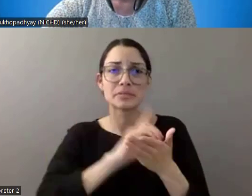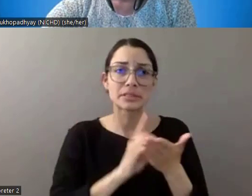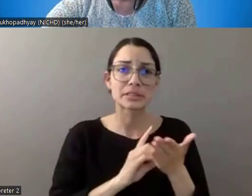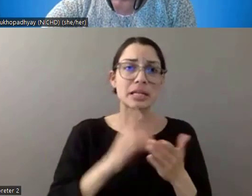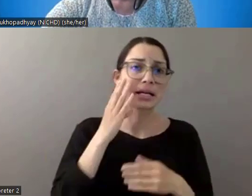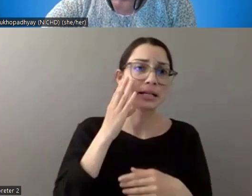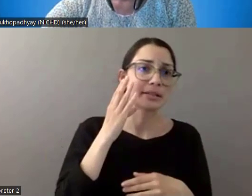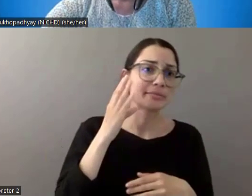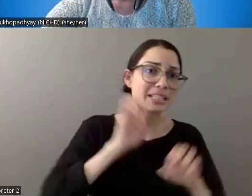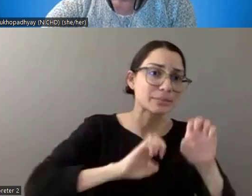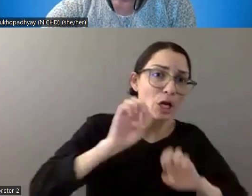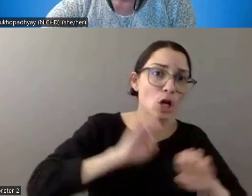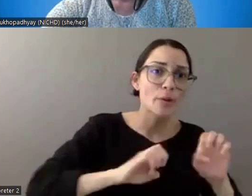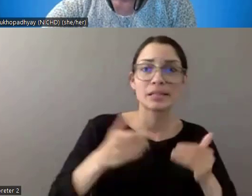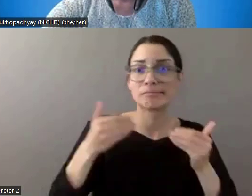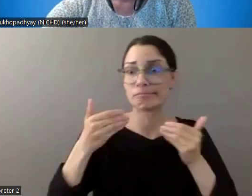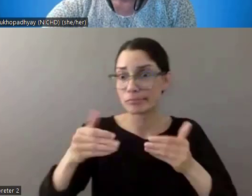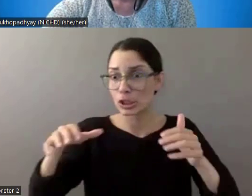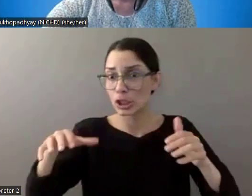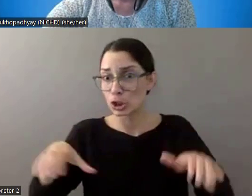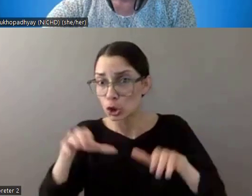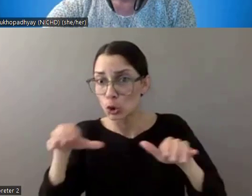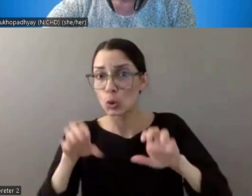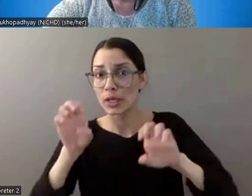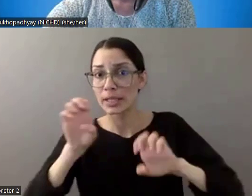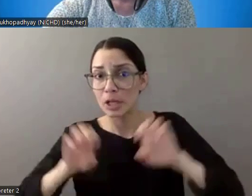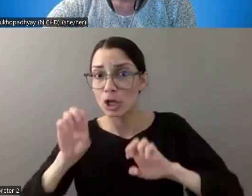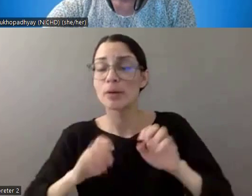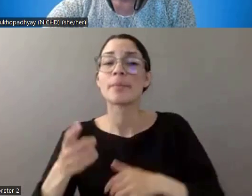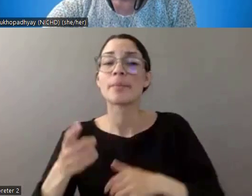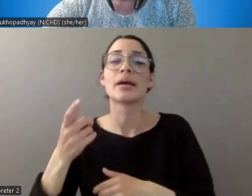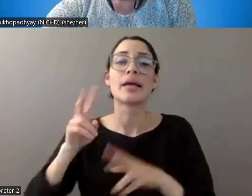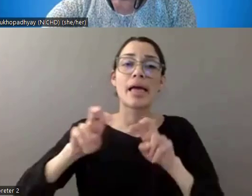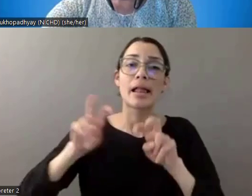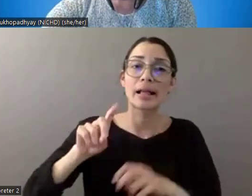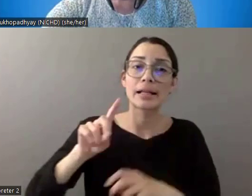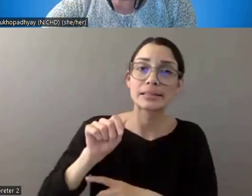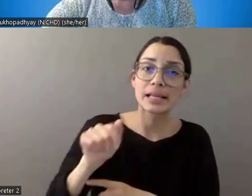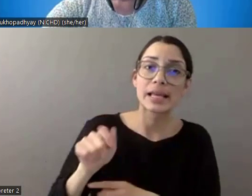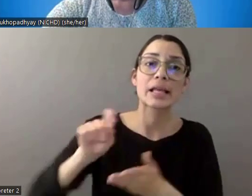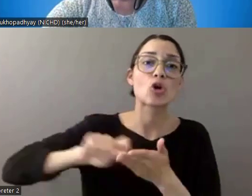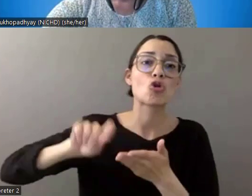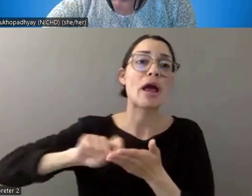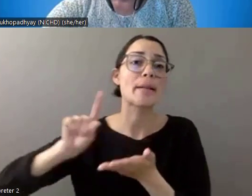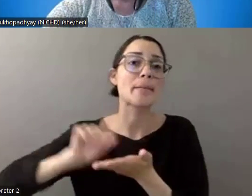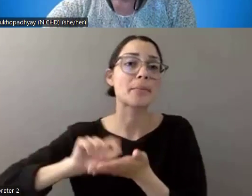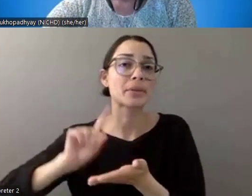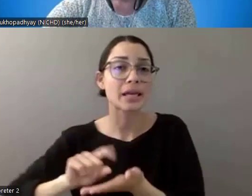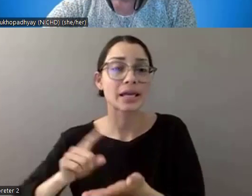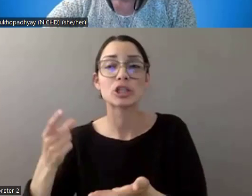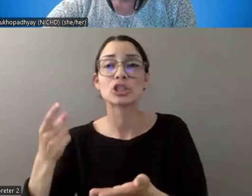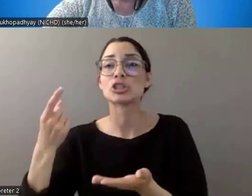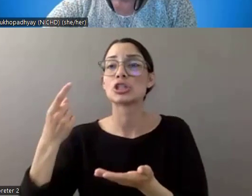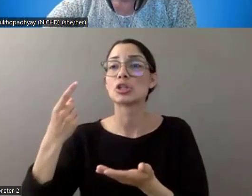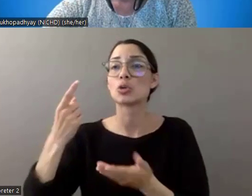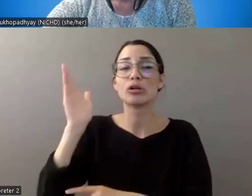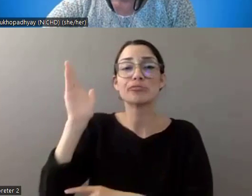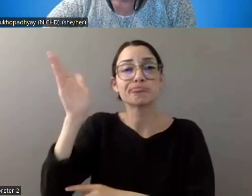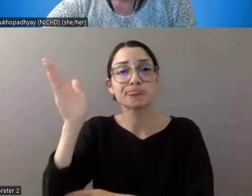to analyzing data, writing publications, giving posters. But you really want the students not to be a dishwasher.